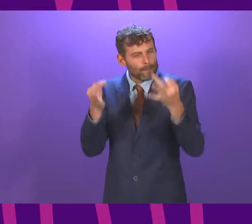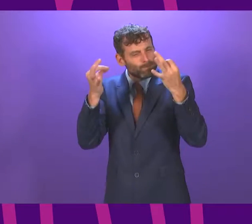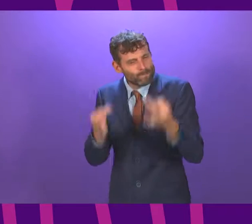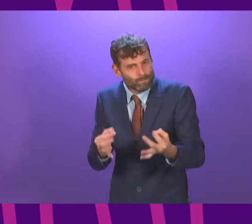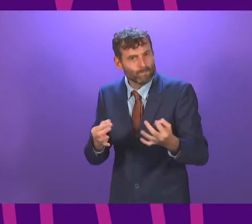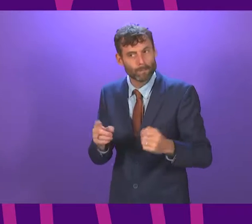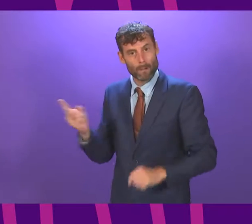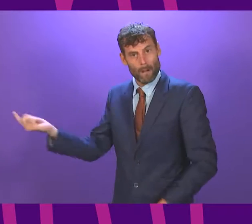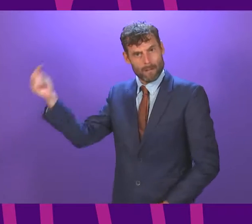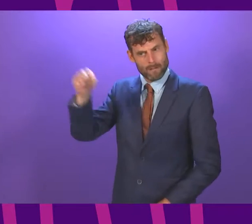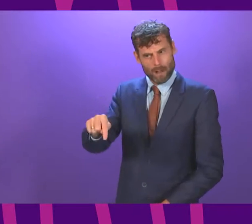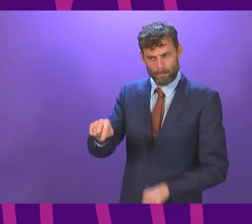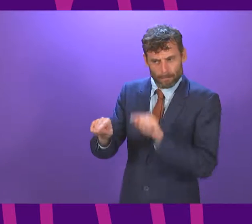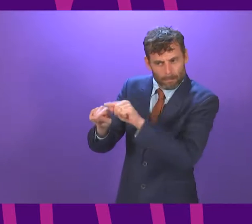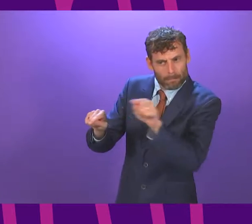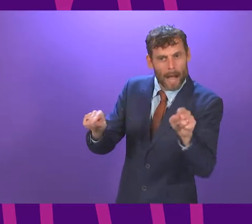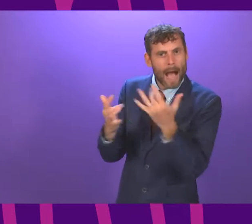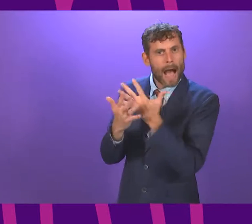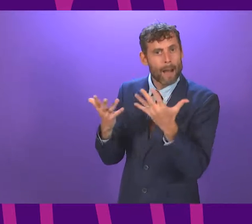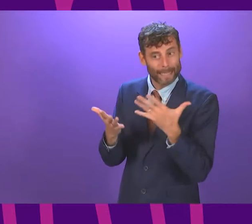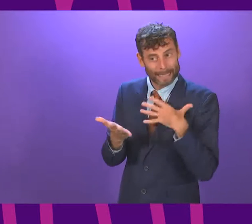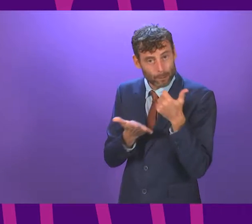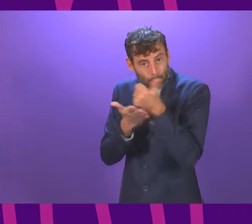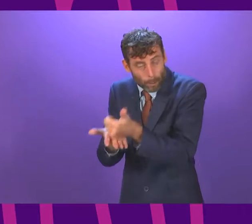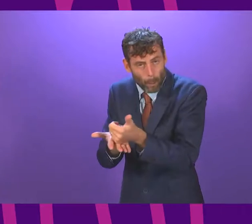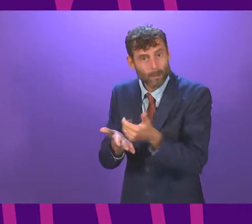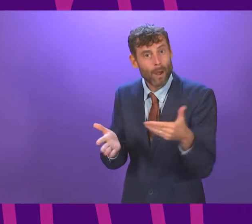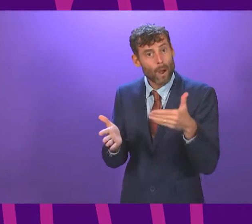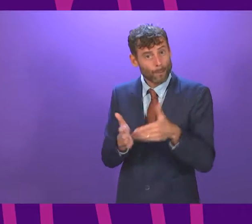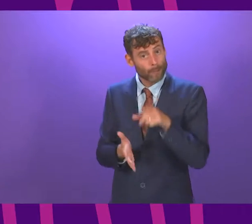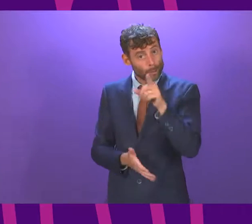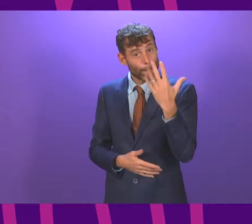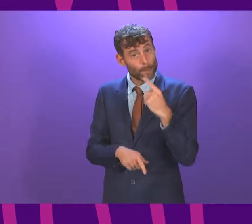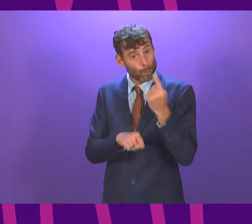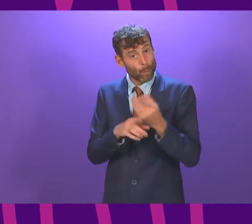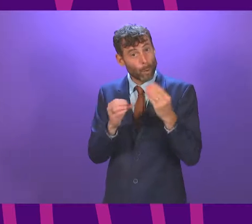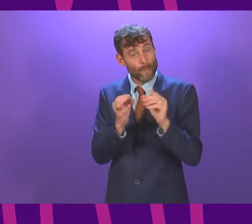he is making representations to the UK Government about the various different categories of Afghan